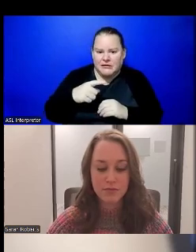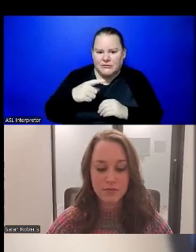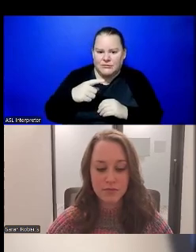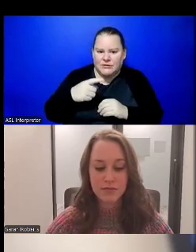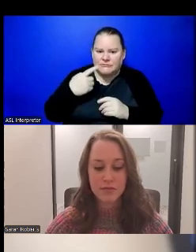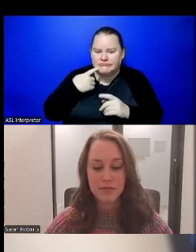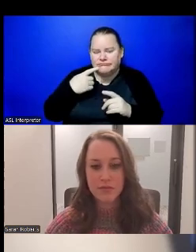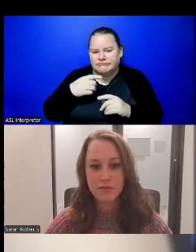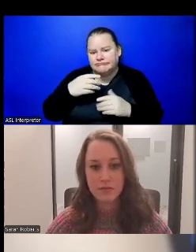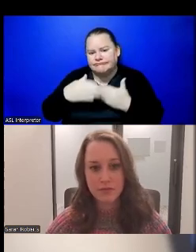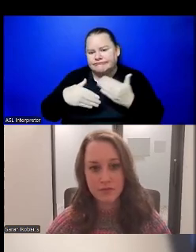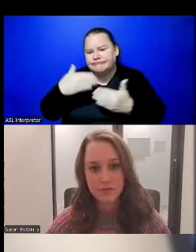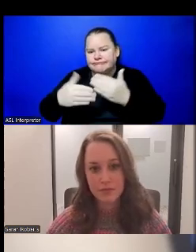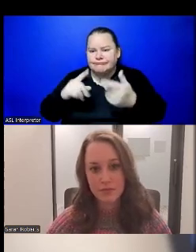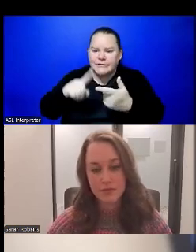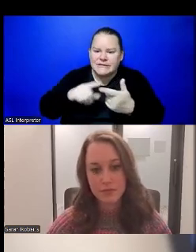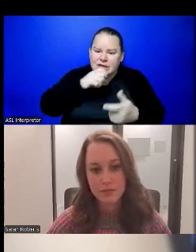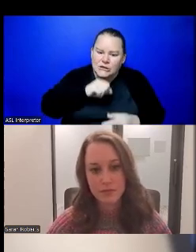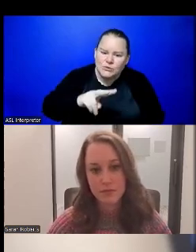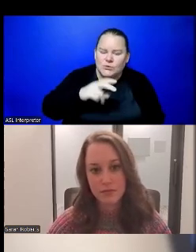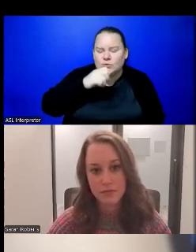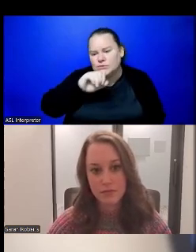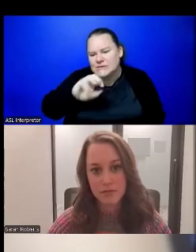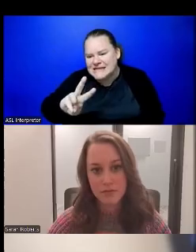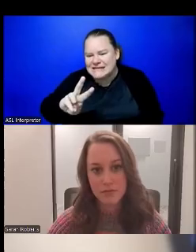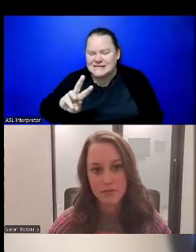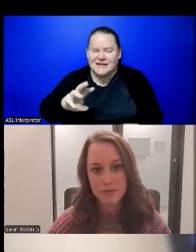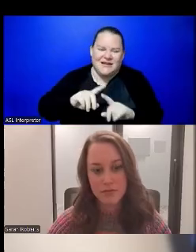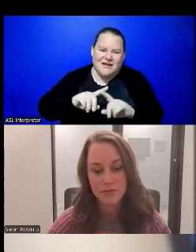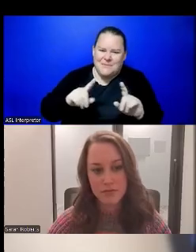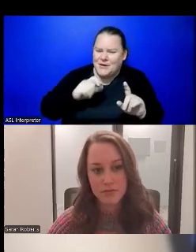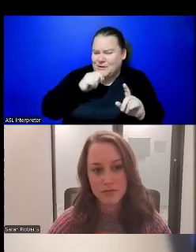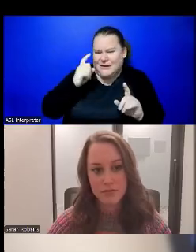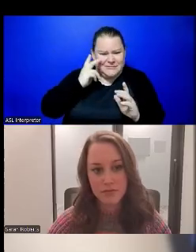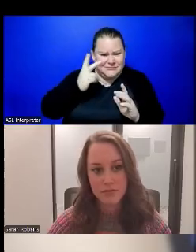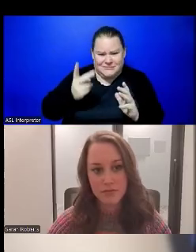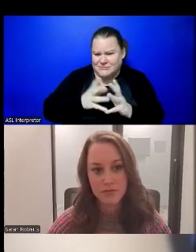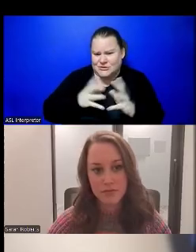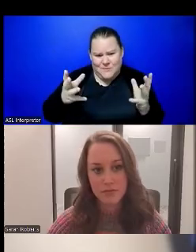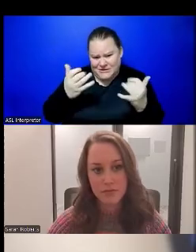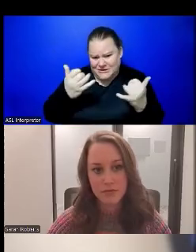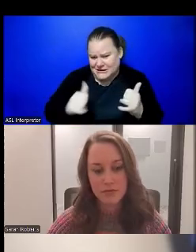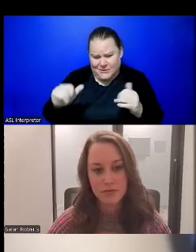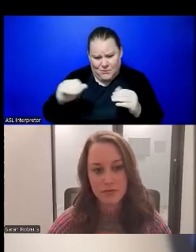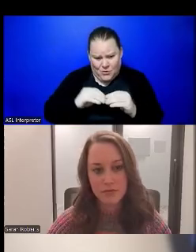two or six years old before they're diagnosed, but we just don't see that as much anymore. The hard part is, you don't know